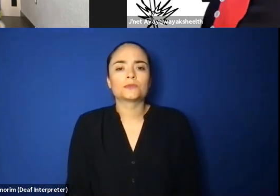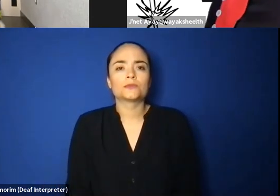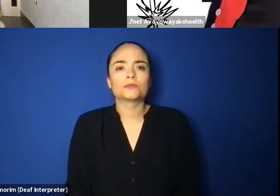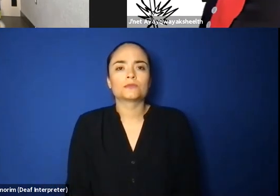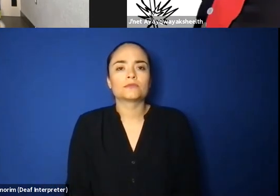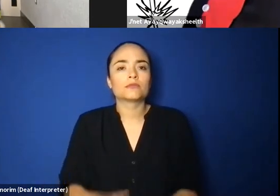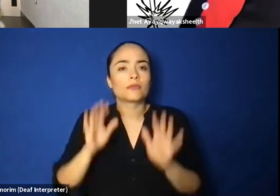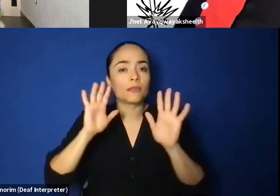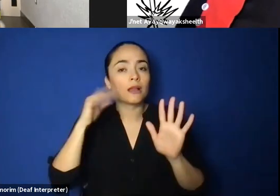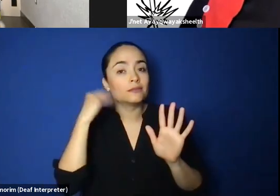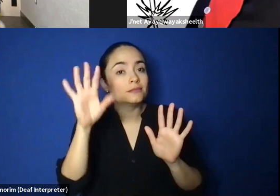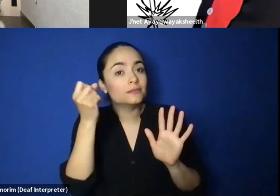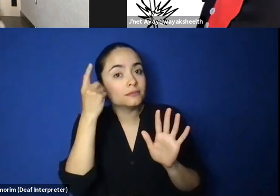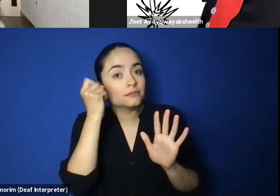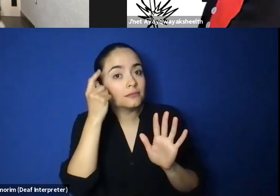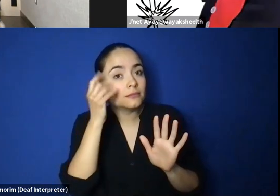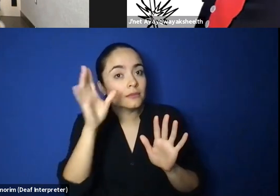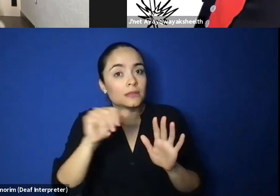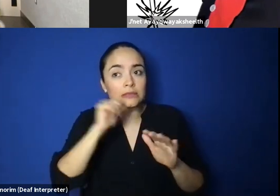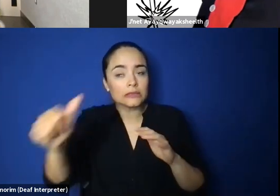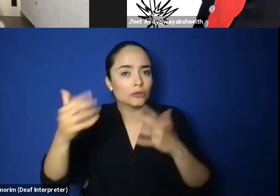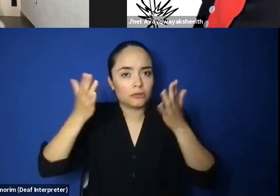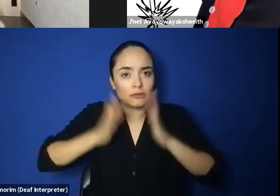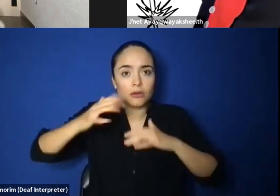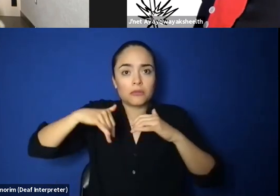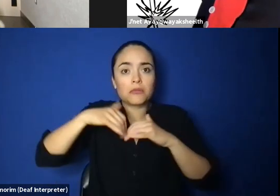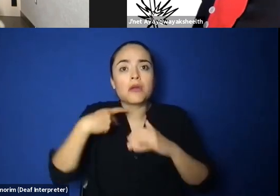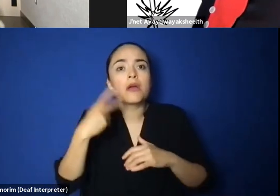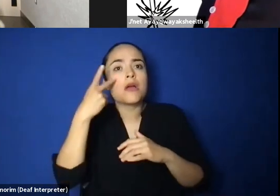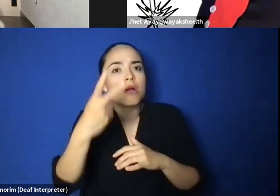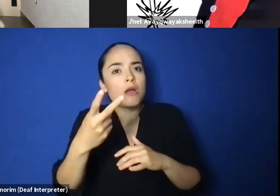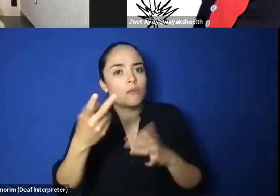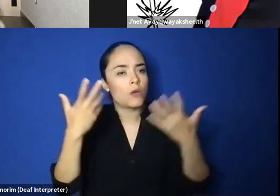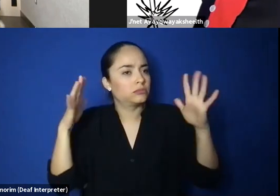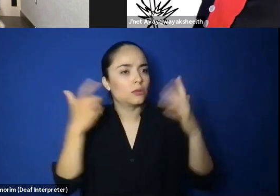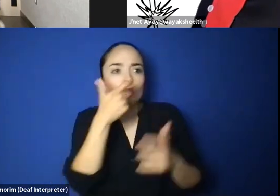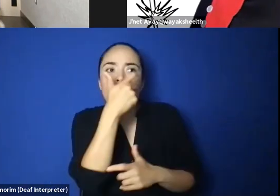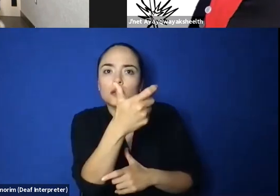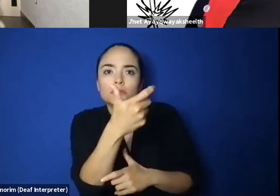dance, that would be my role and responsibility, but as a spectator, as a visitor, there's times